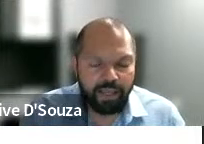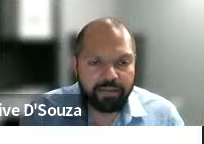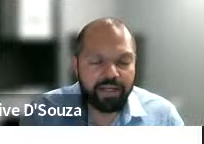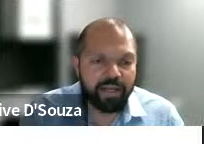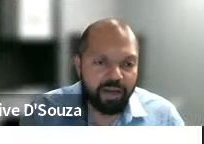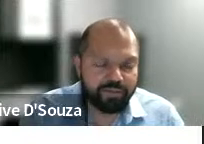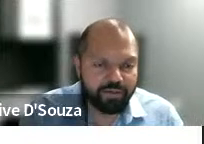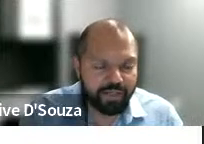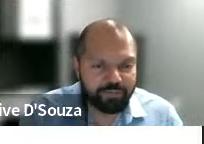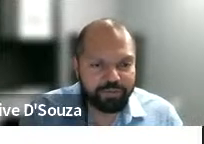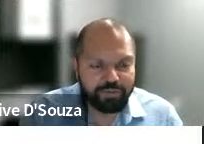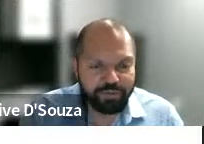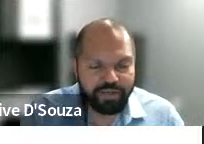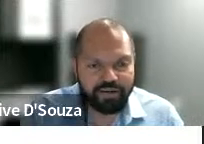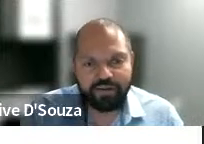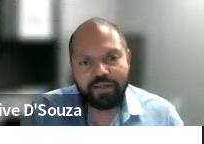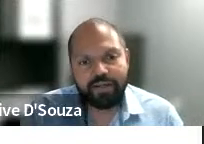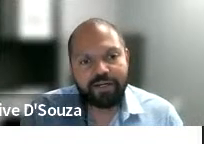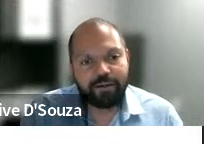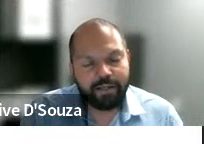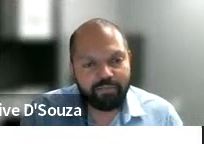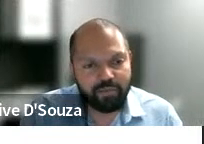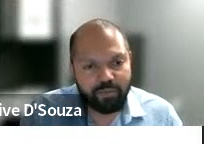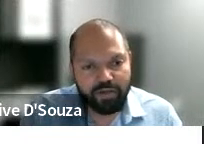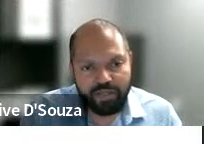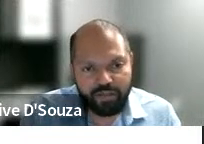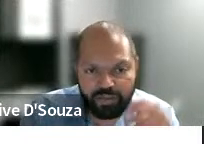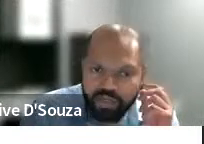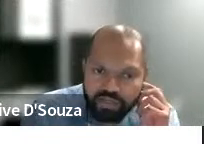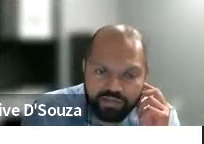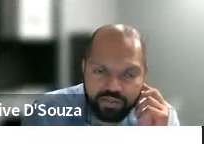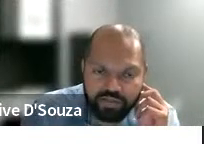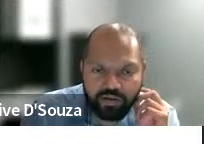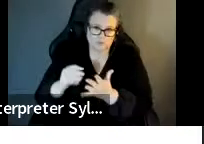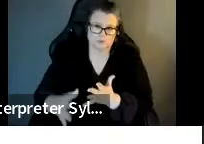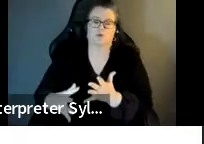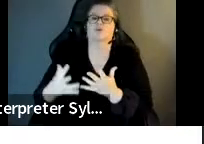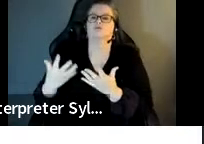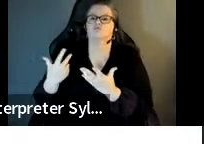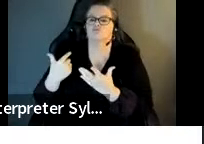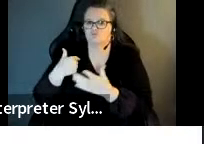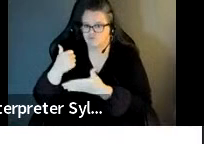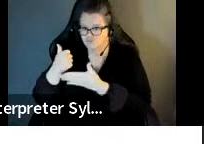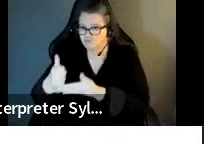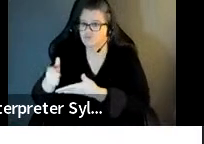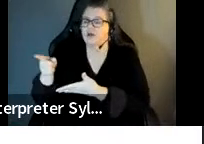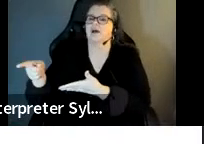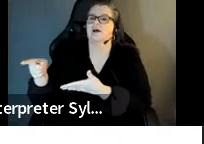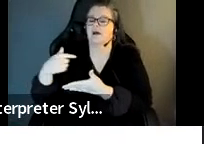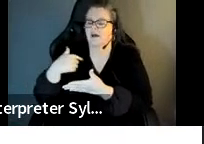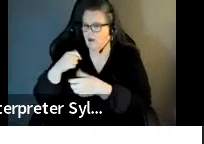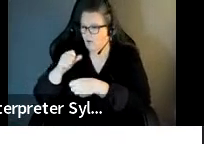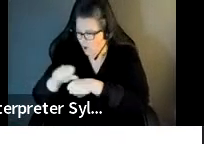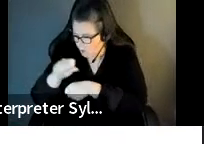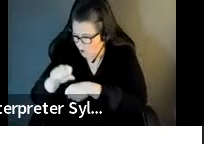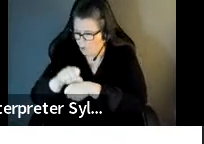At the time I was a graduate student there. And I have been working with the IDEA Center on the same data set during my time at Michigan